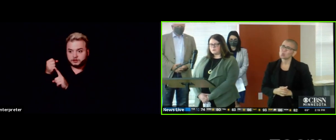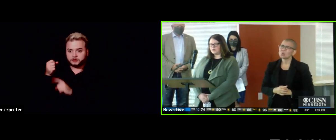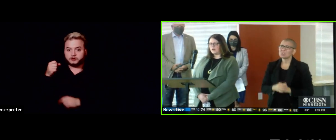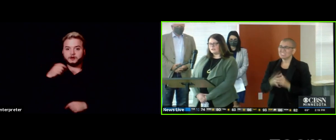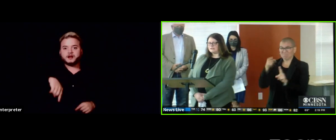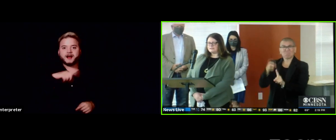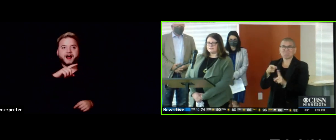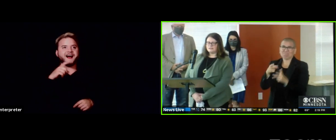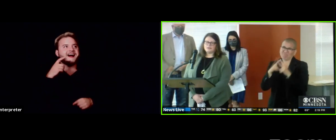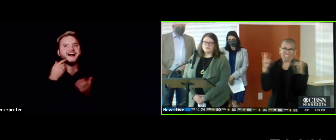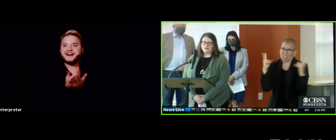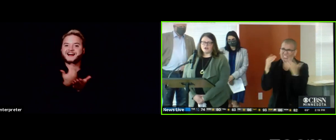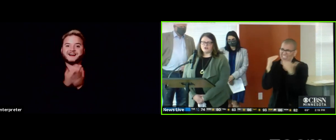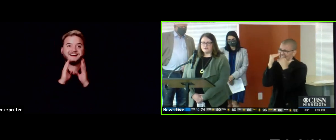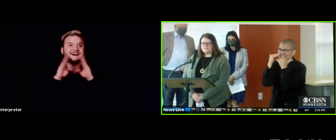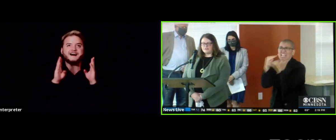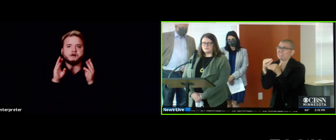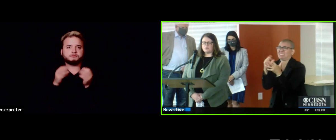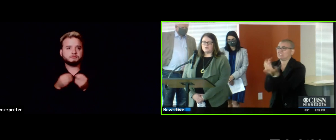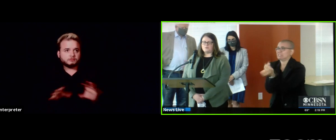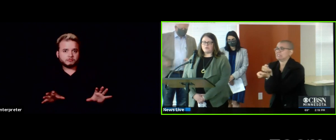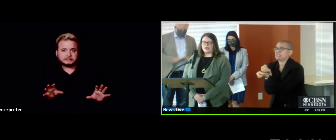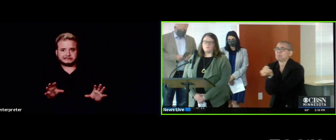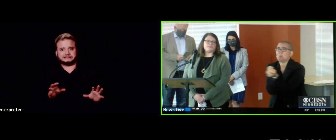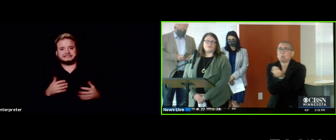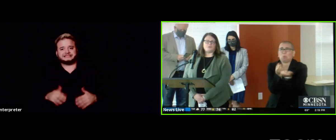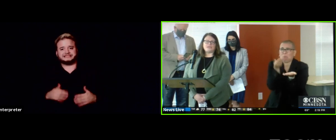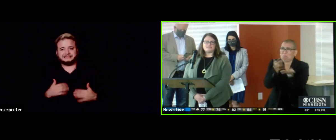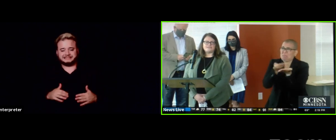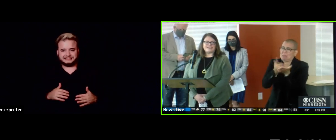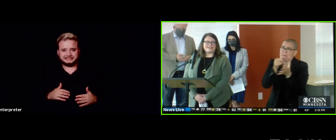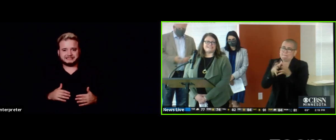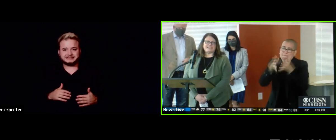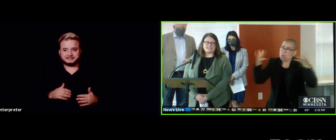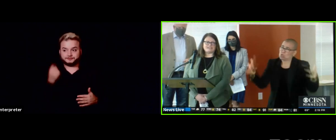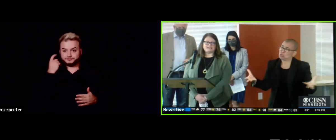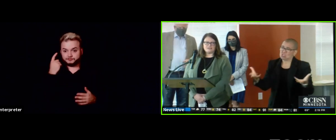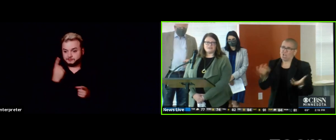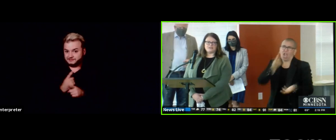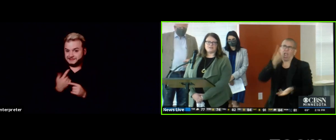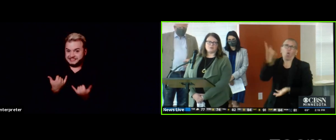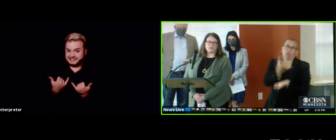are calling us. Our current funds run out within weeks, if not days, of when we get